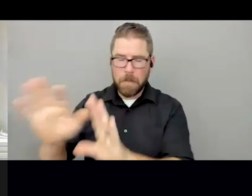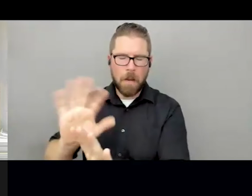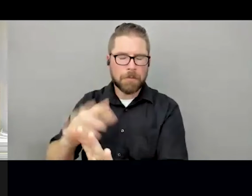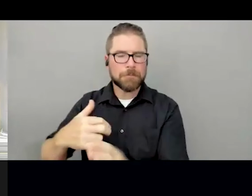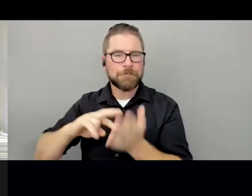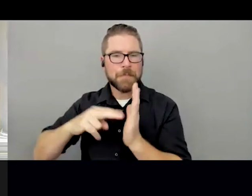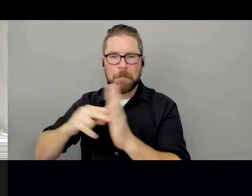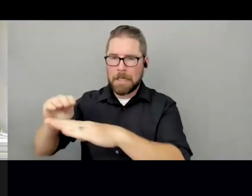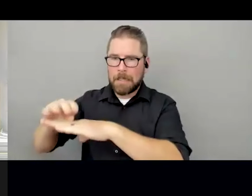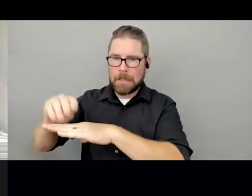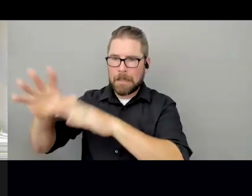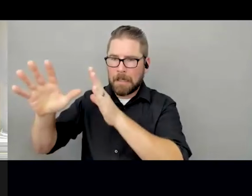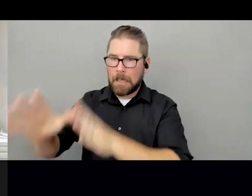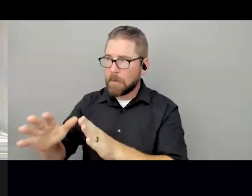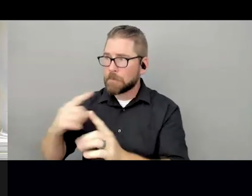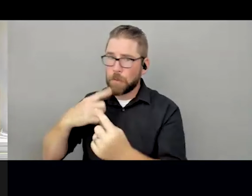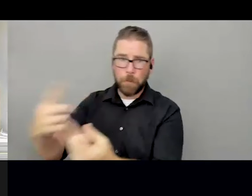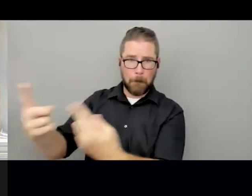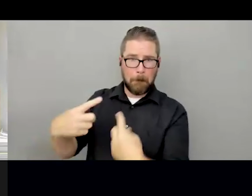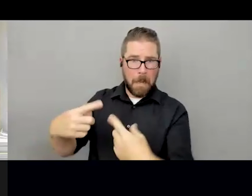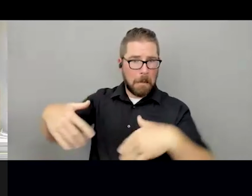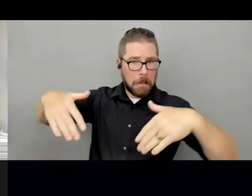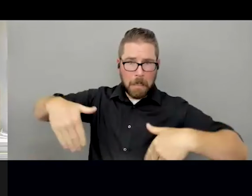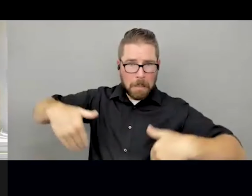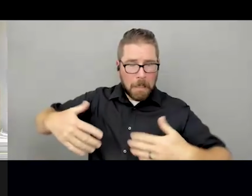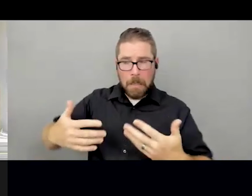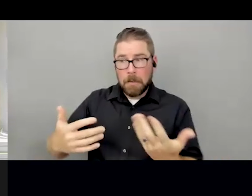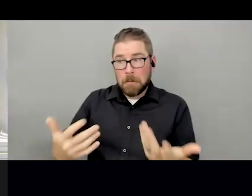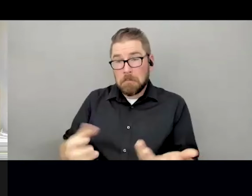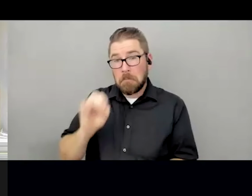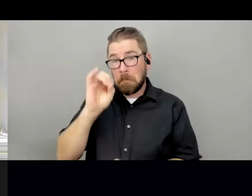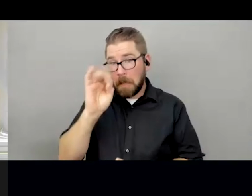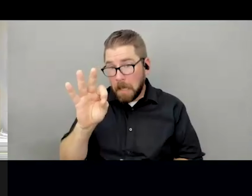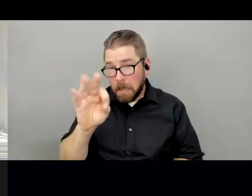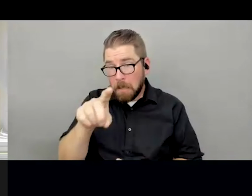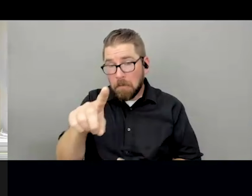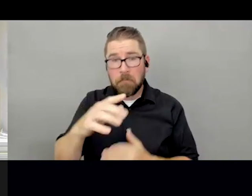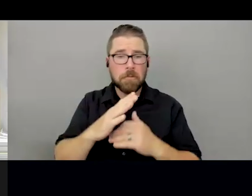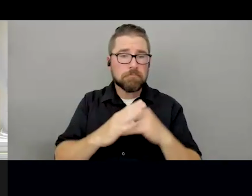or the counselors who’ve been assigned to, if you're comfortable enough to speak to, you know, the